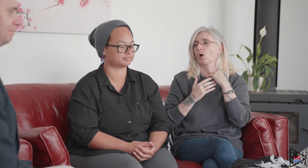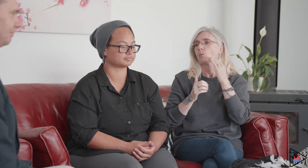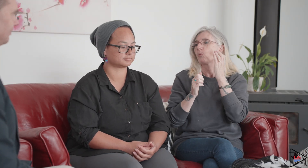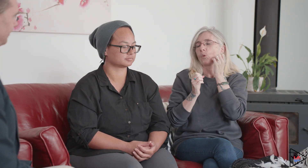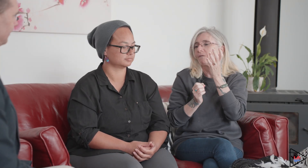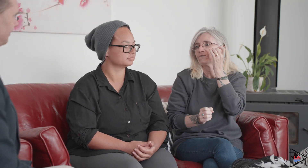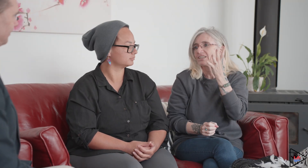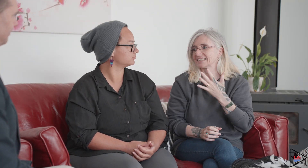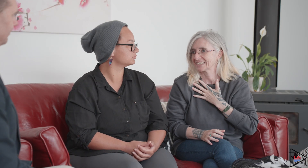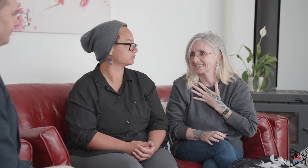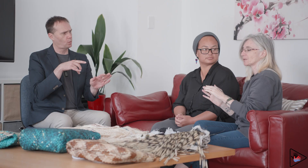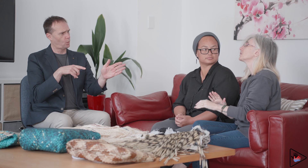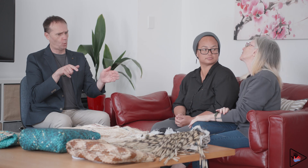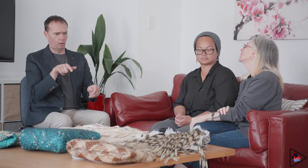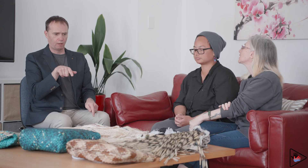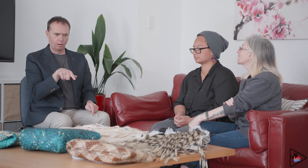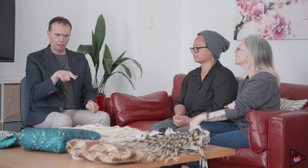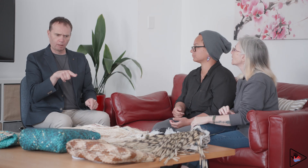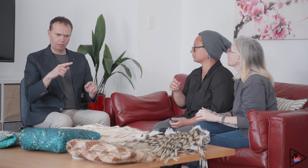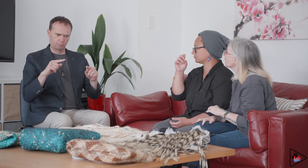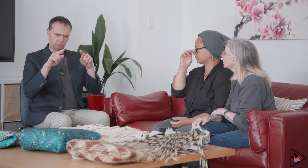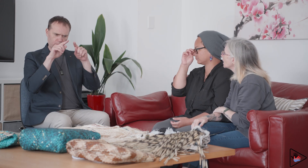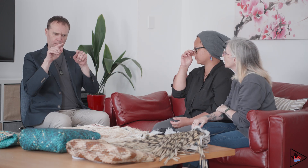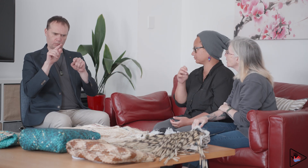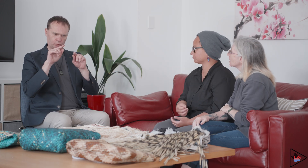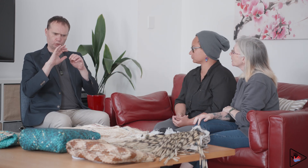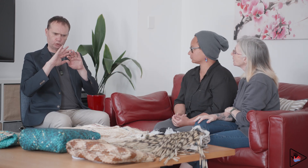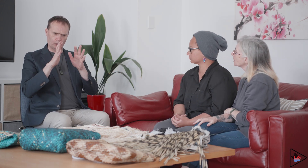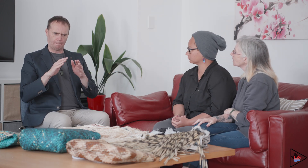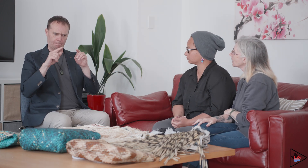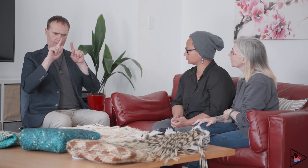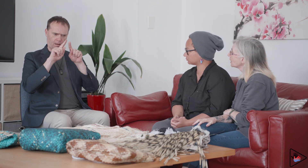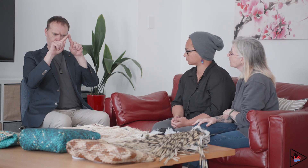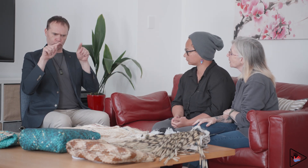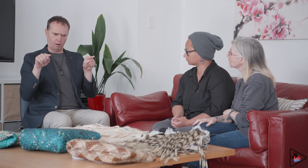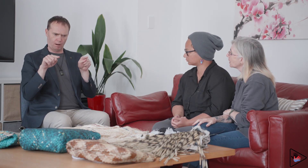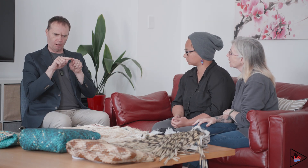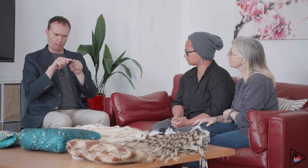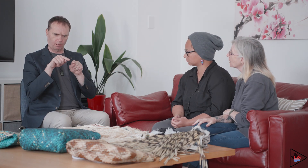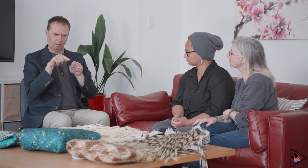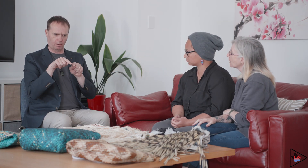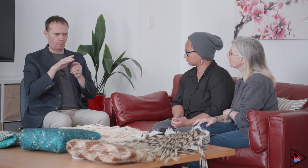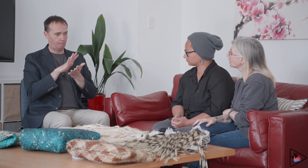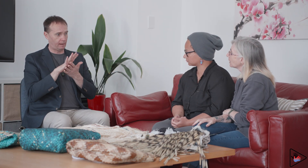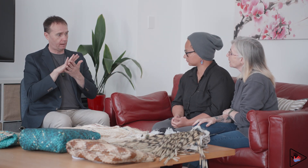those marae that I will never forget. Oh right so that shape, that triangular shape